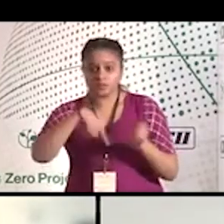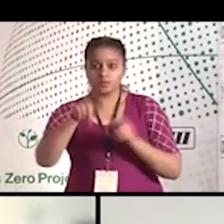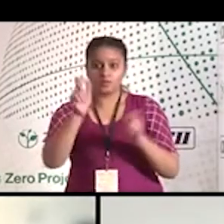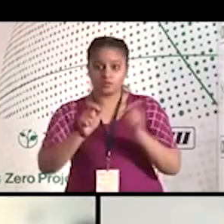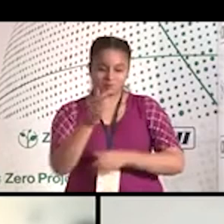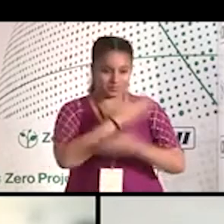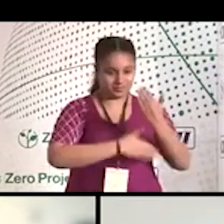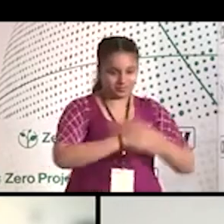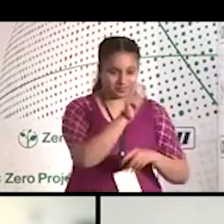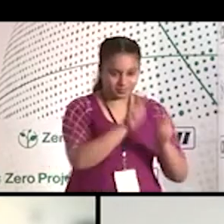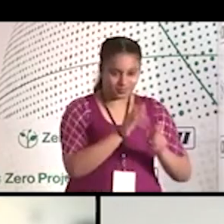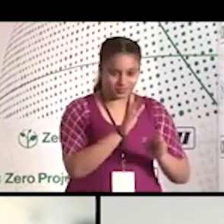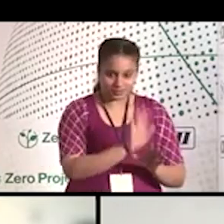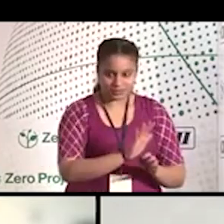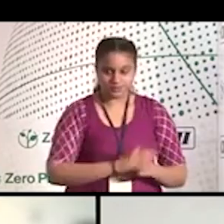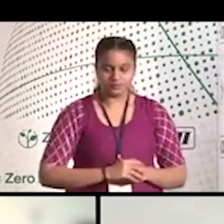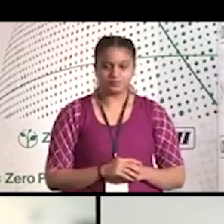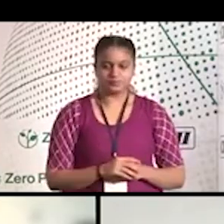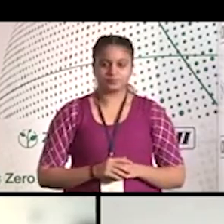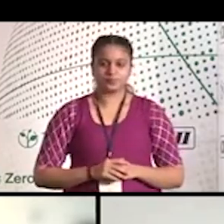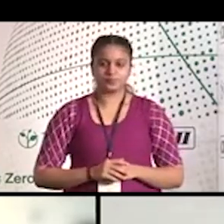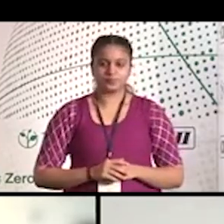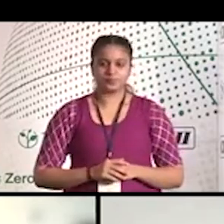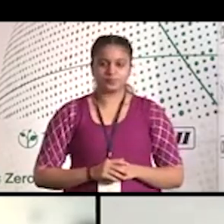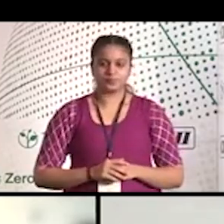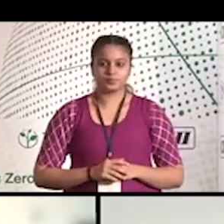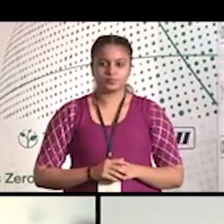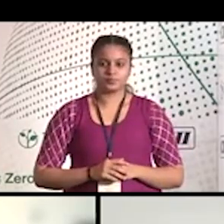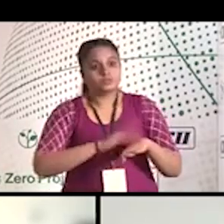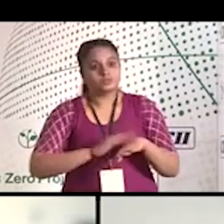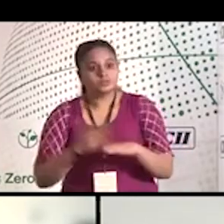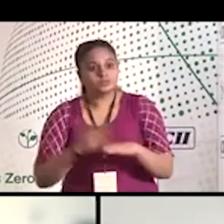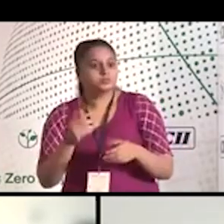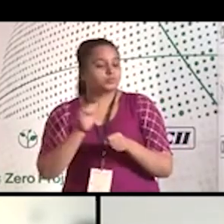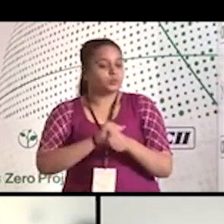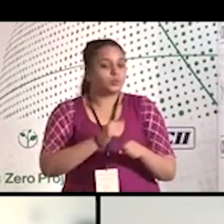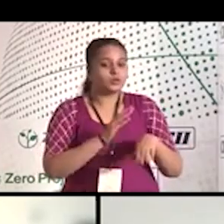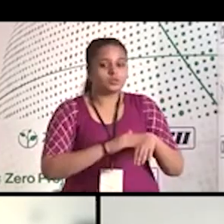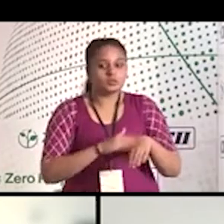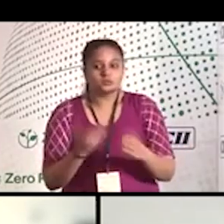lack of the experience, work, experience, education,